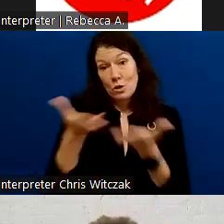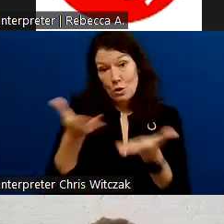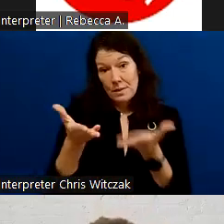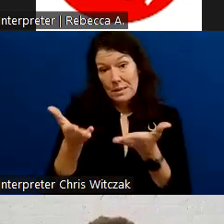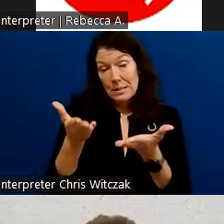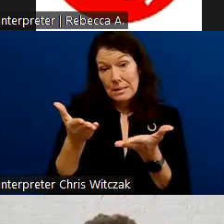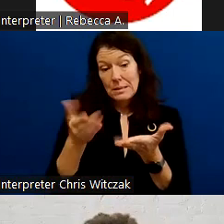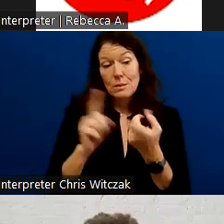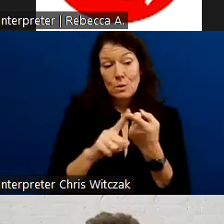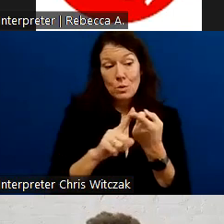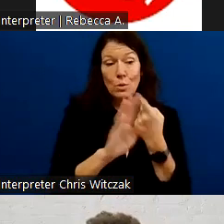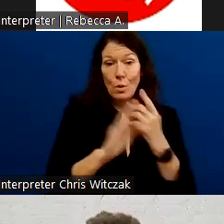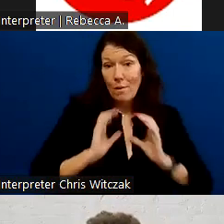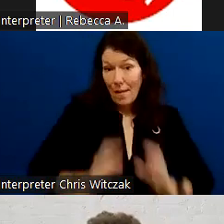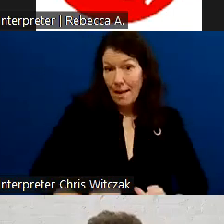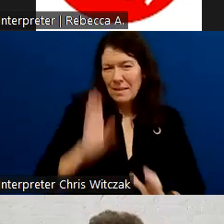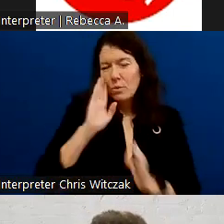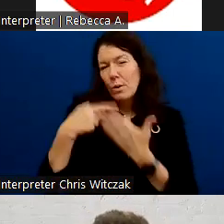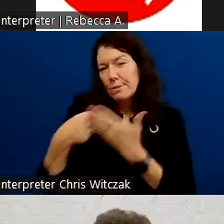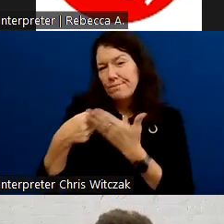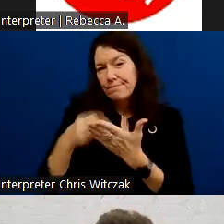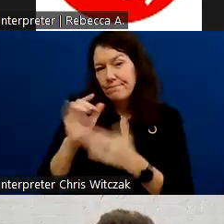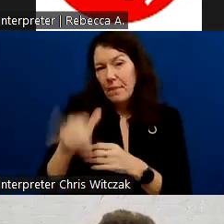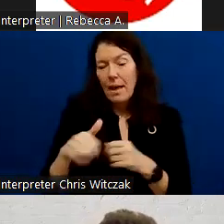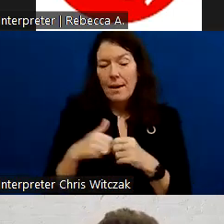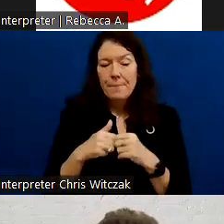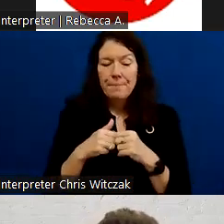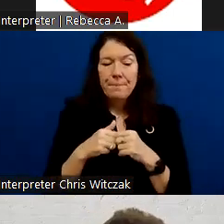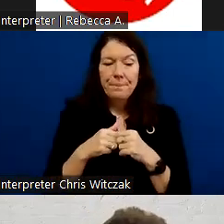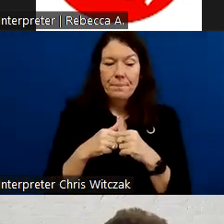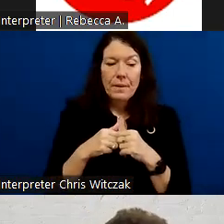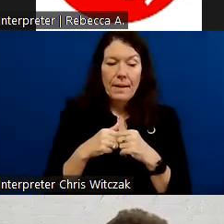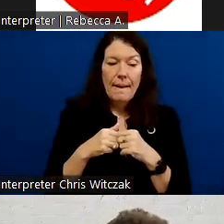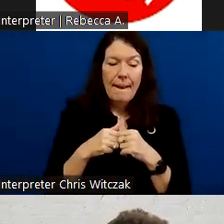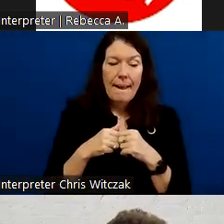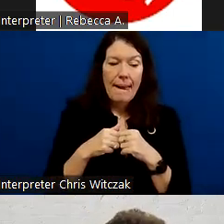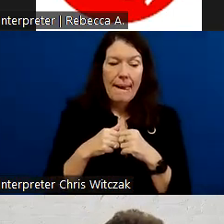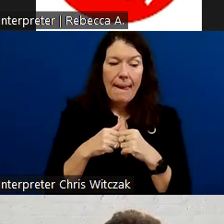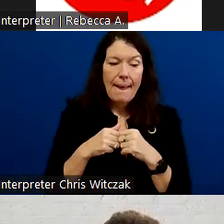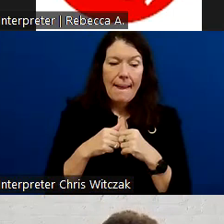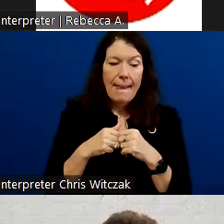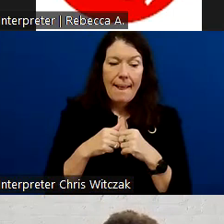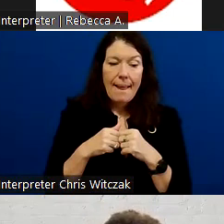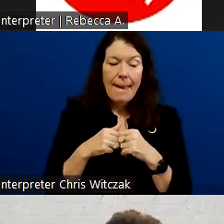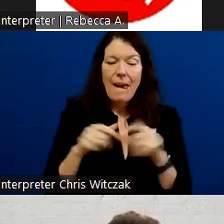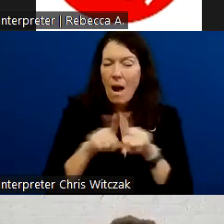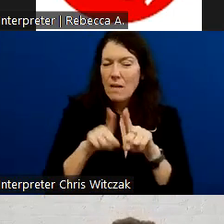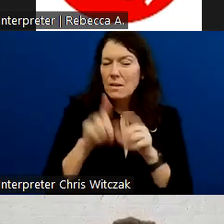um coming up but connecting to them to those harm reduction services also provides them